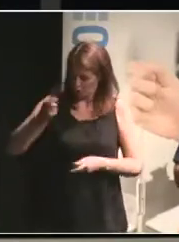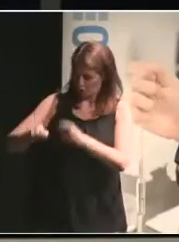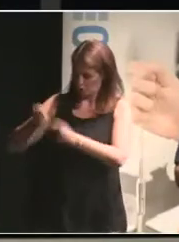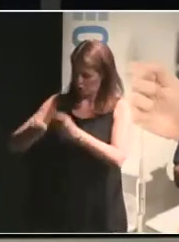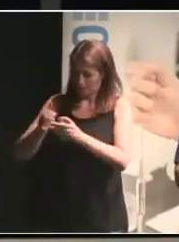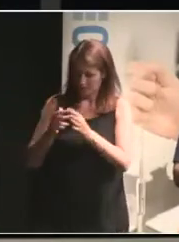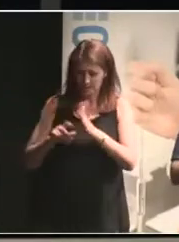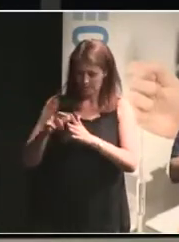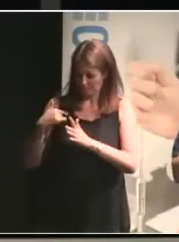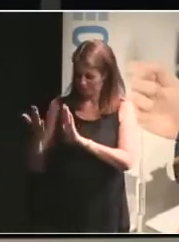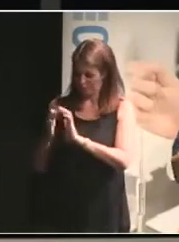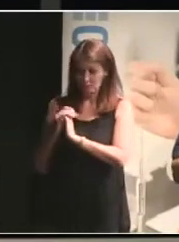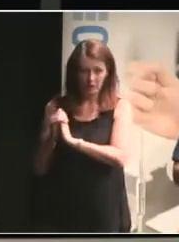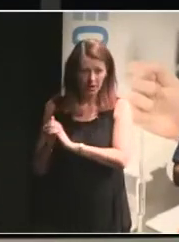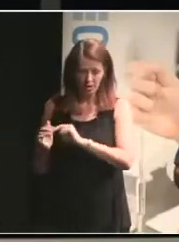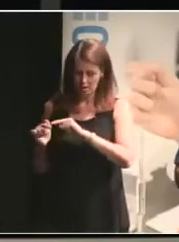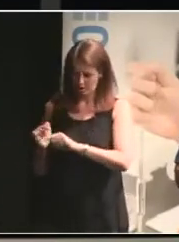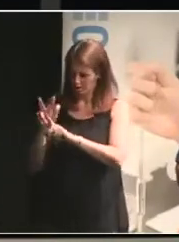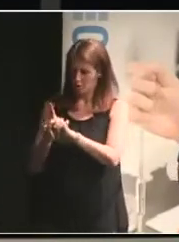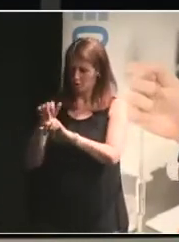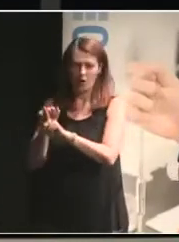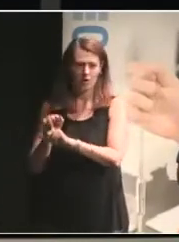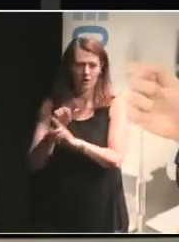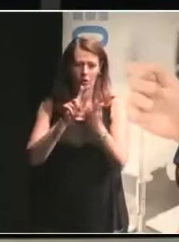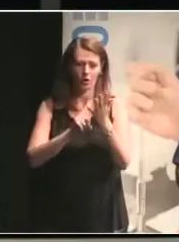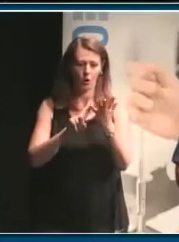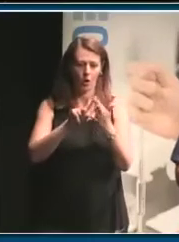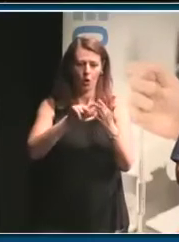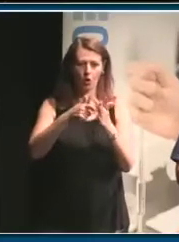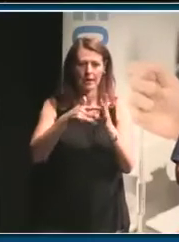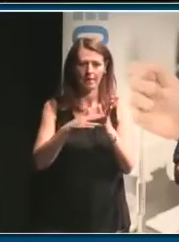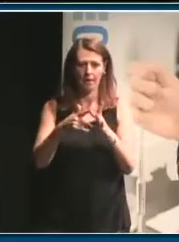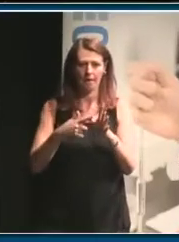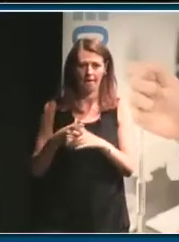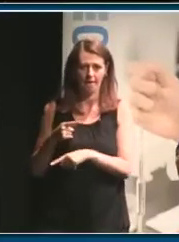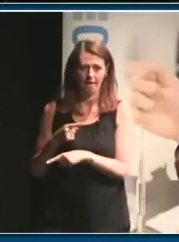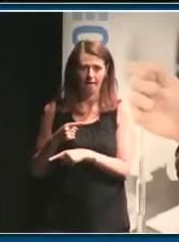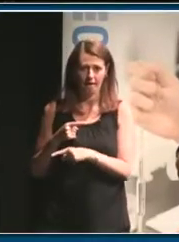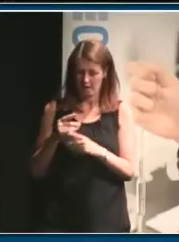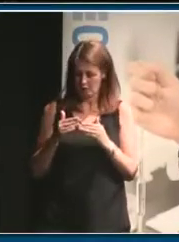close friend ends up being diagnosed with leukemia and over the course of six months he passed away.